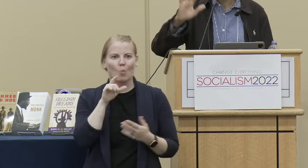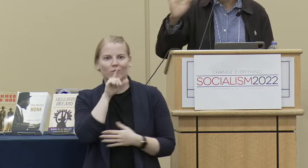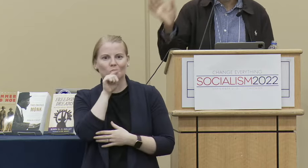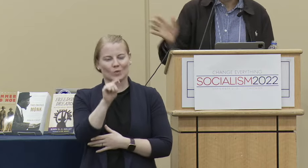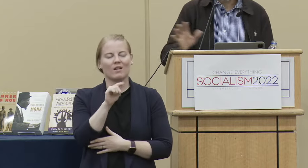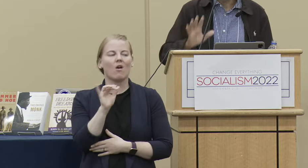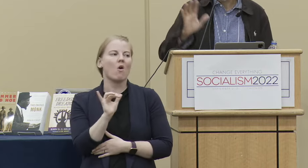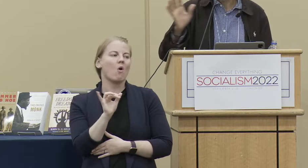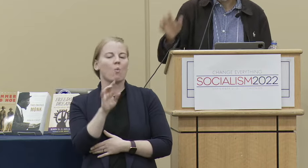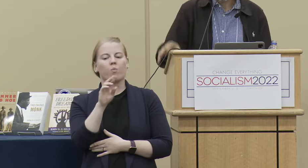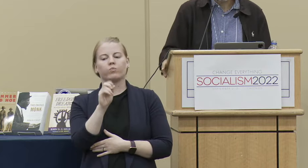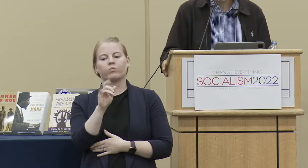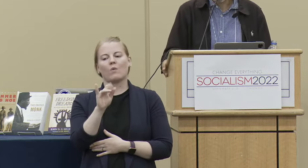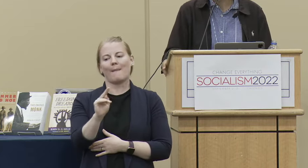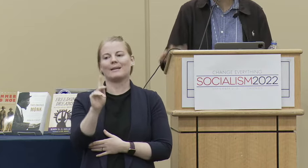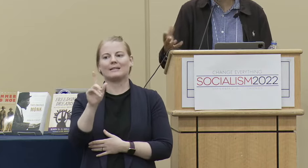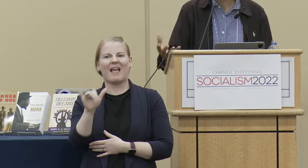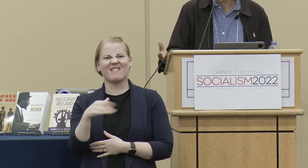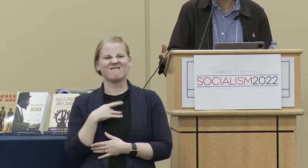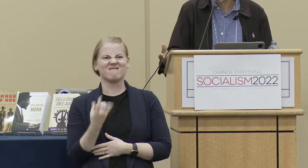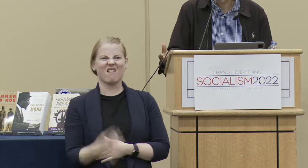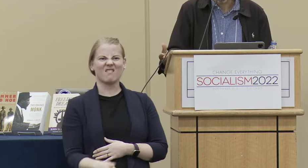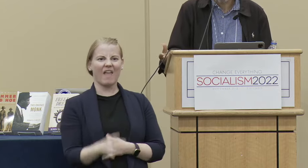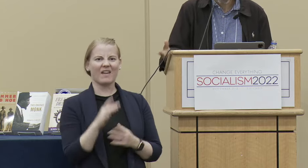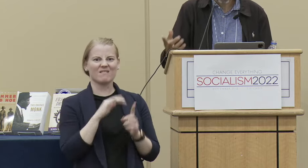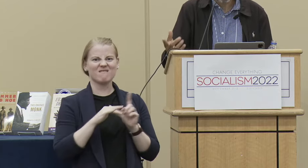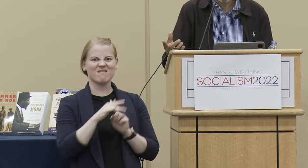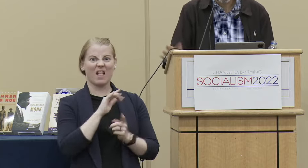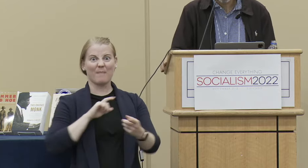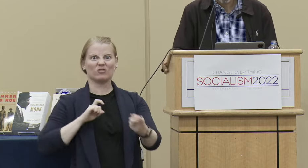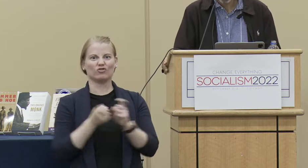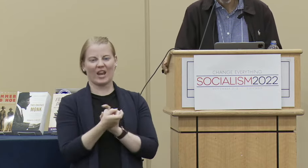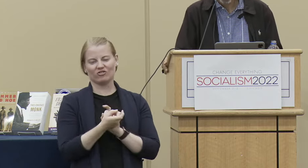that Robin Kelley says, you know, he doesn't like the